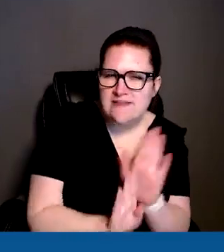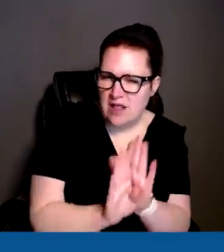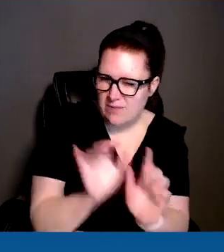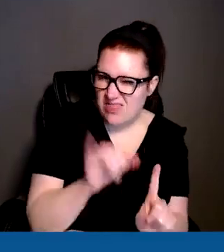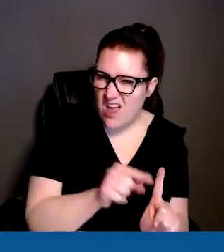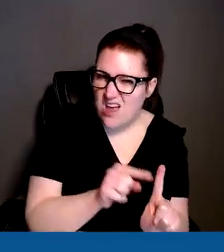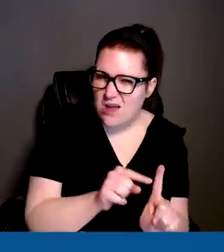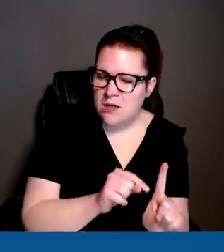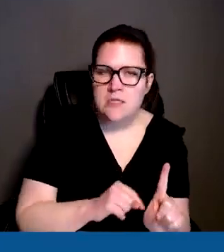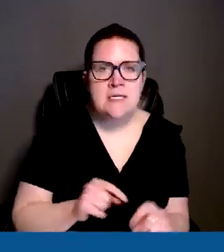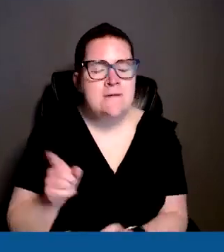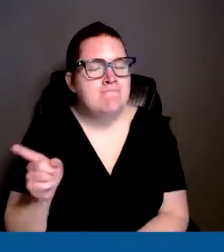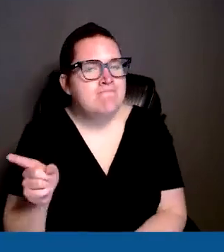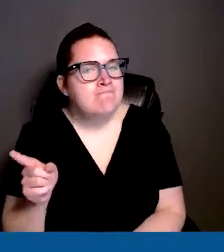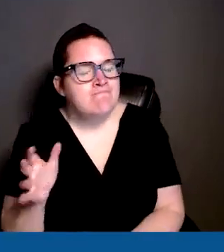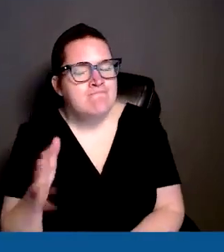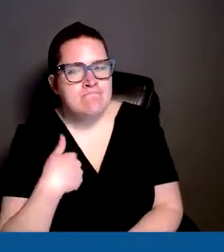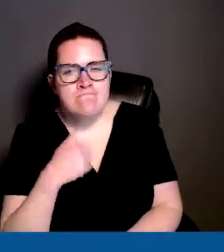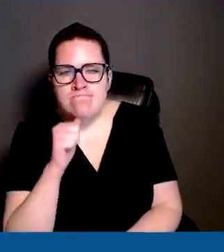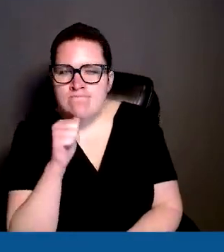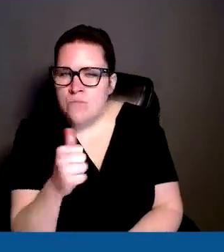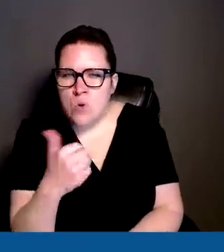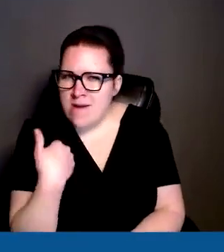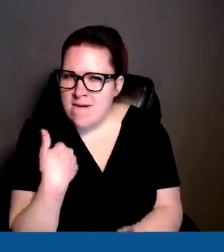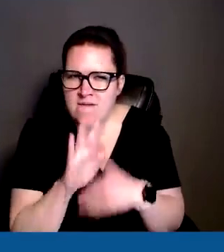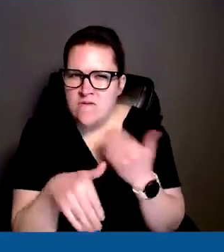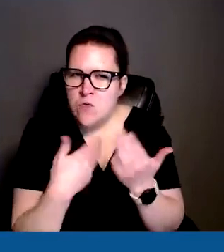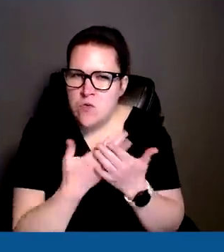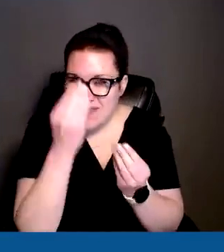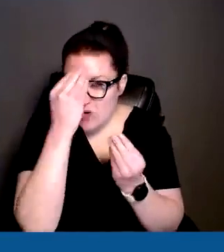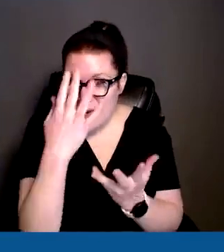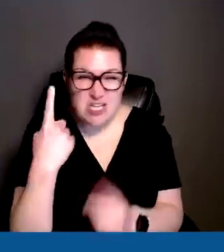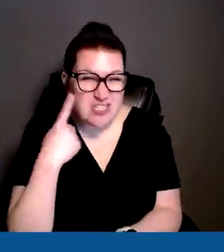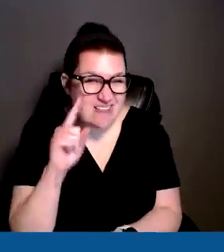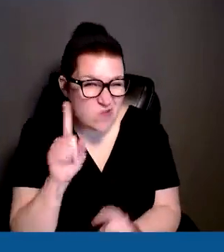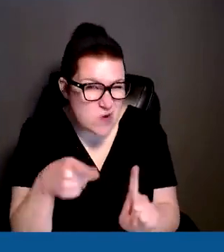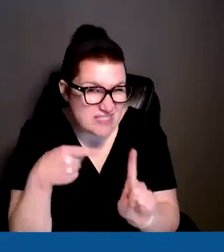I don't have the information to be able to specifically answer that question,